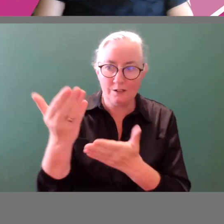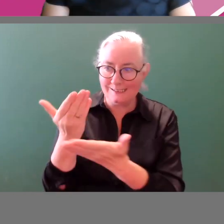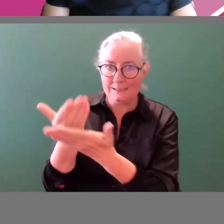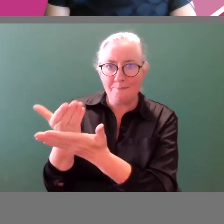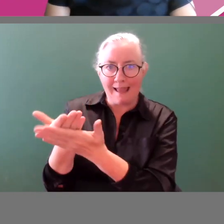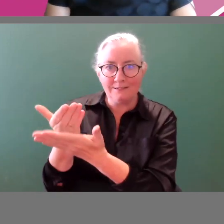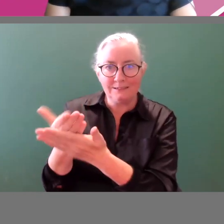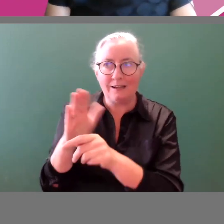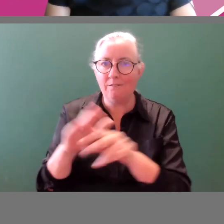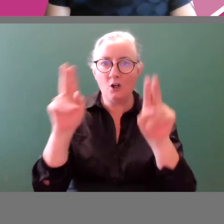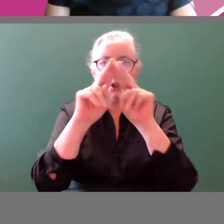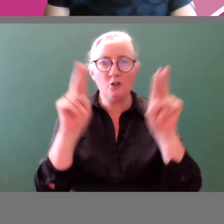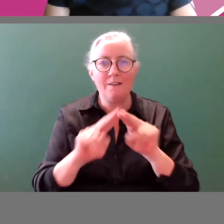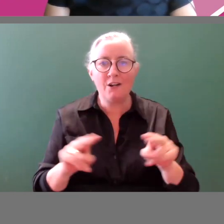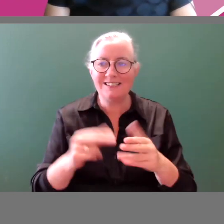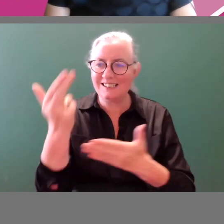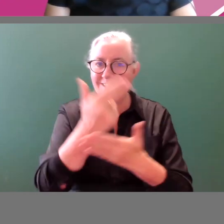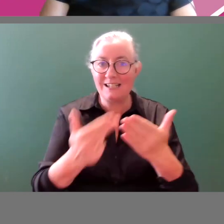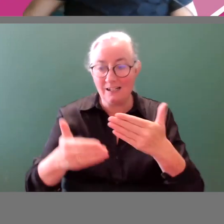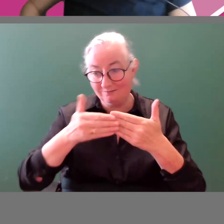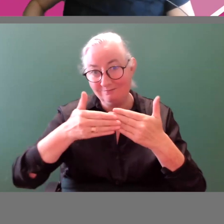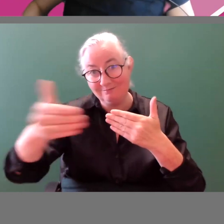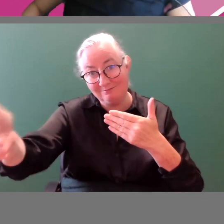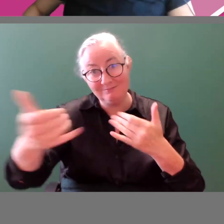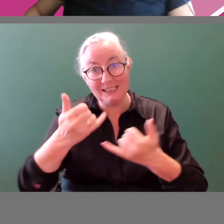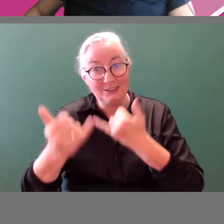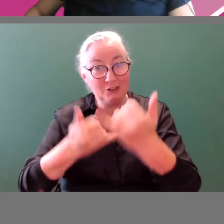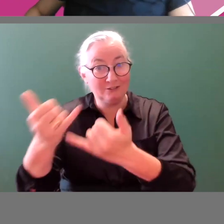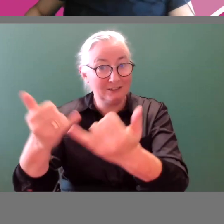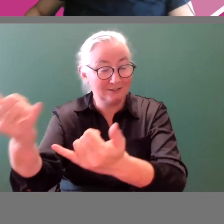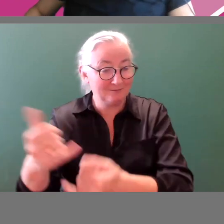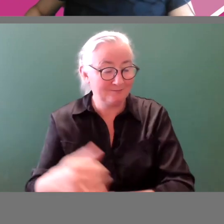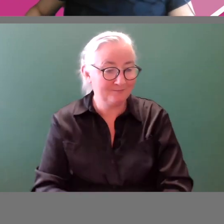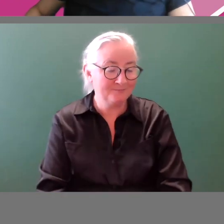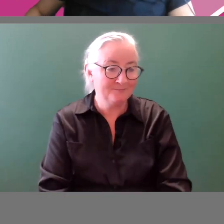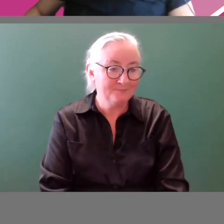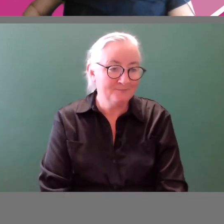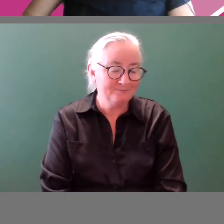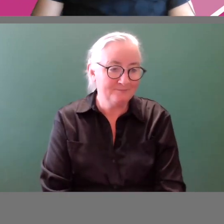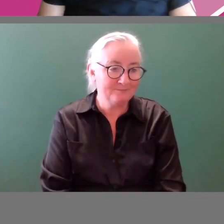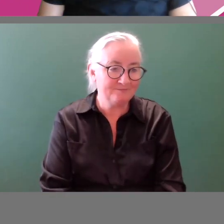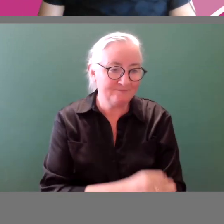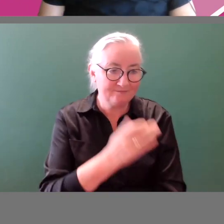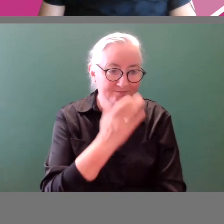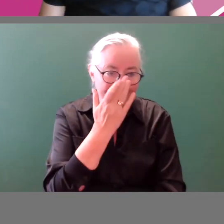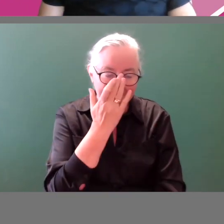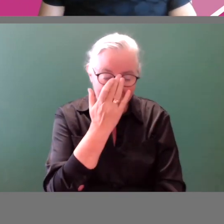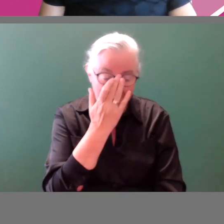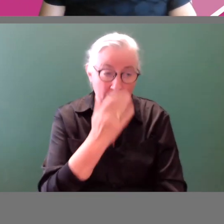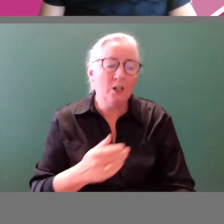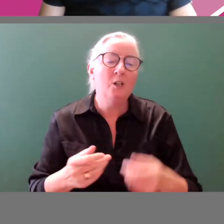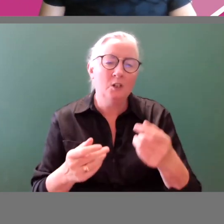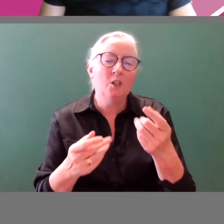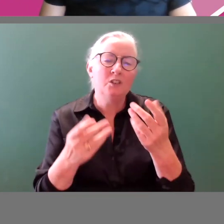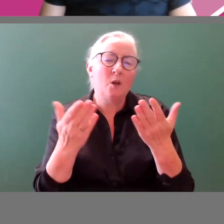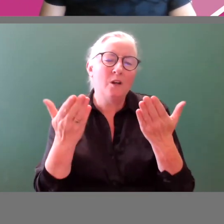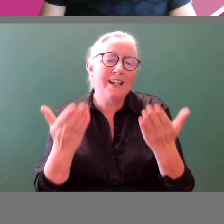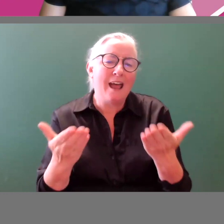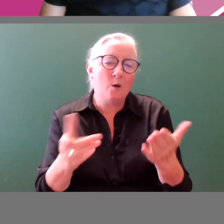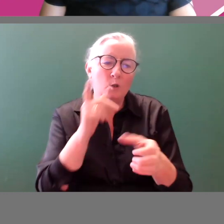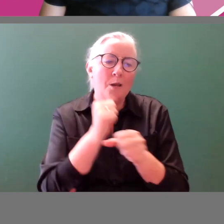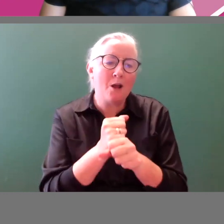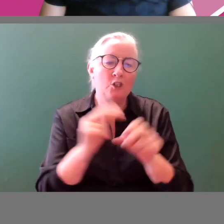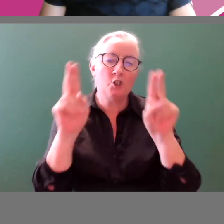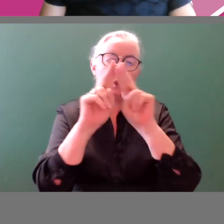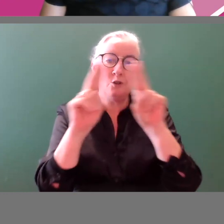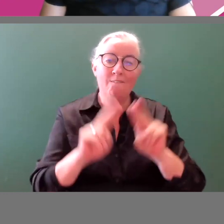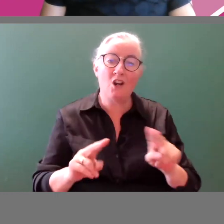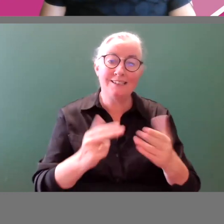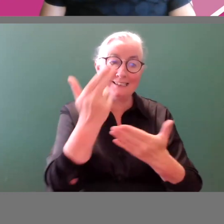Universal Design over the coming decades. I wanted to talk about Universal Design and sustainability